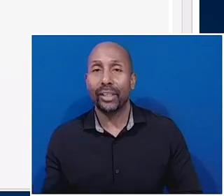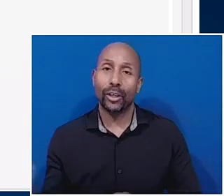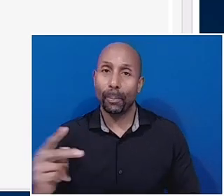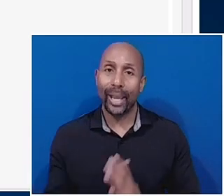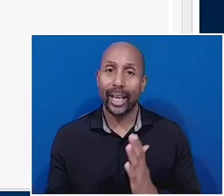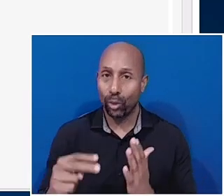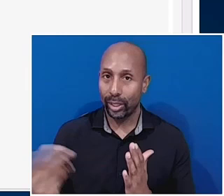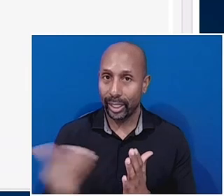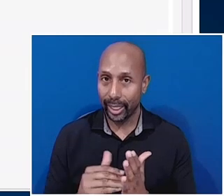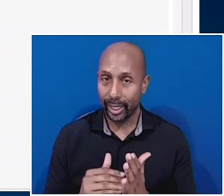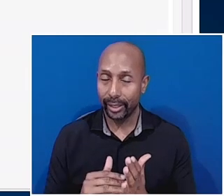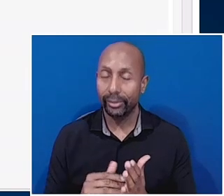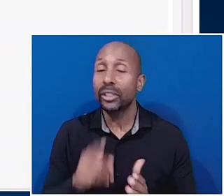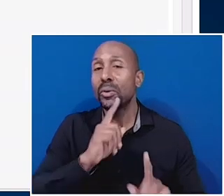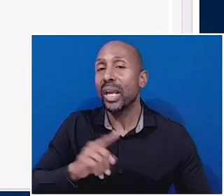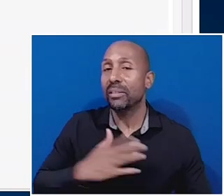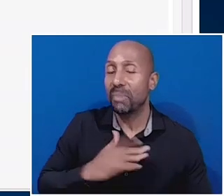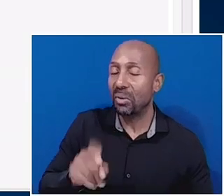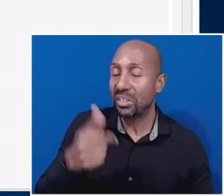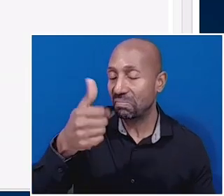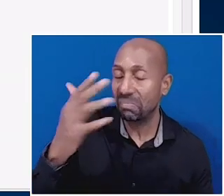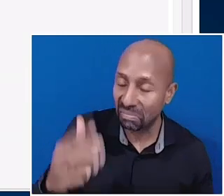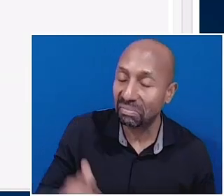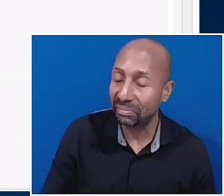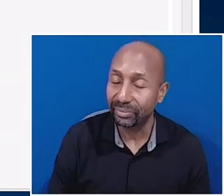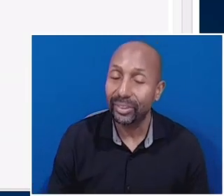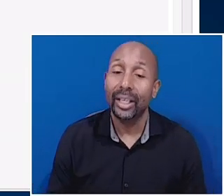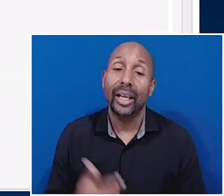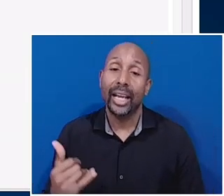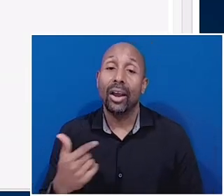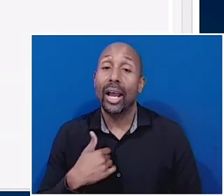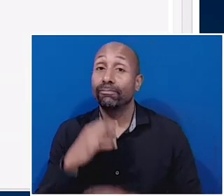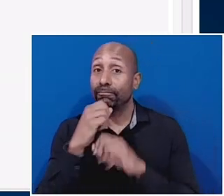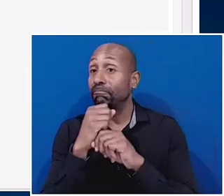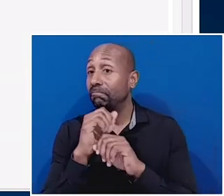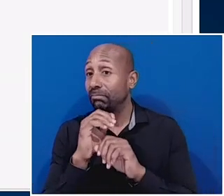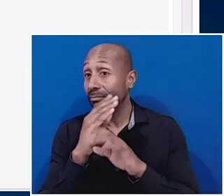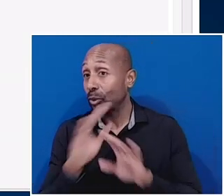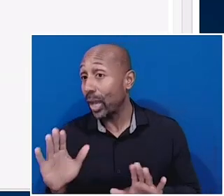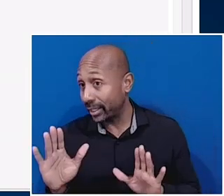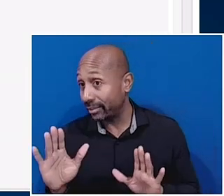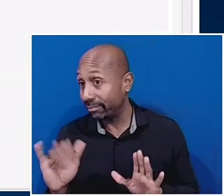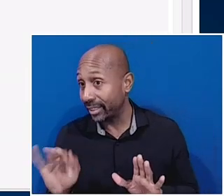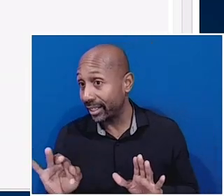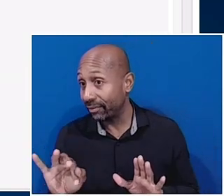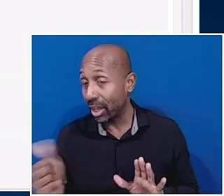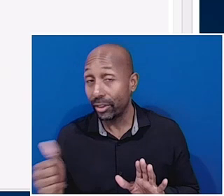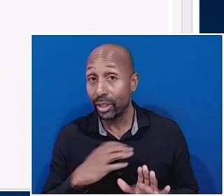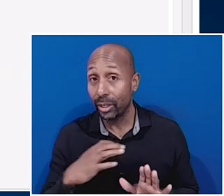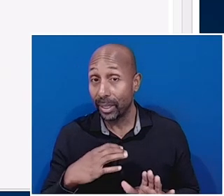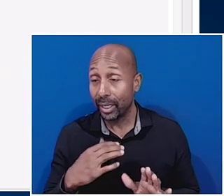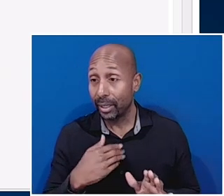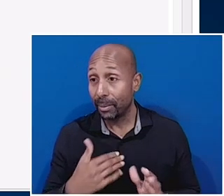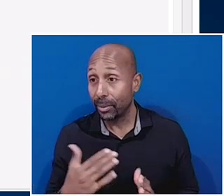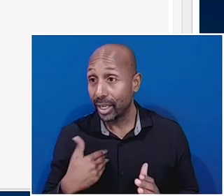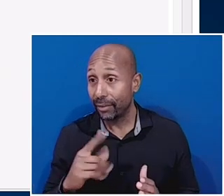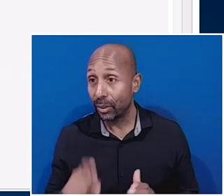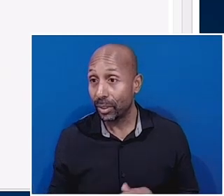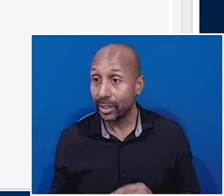my question, so I'll be quiet now. And if any other committee members- yes, go ahead. If I could just take my opportunity just